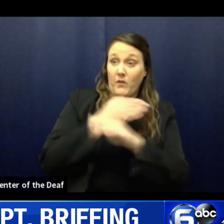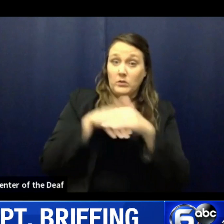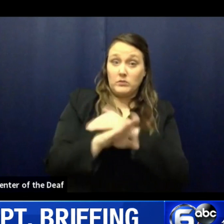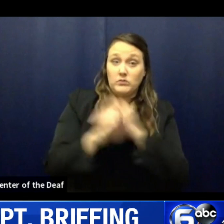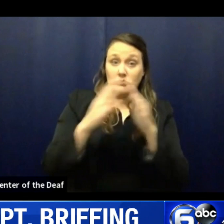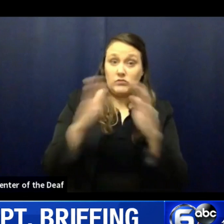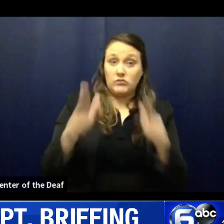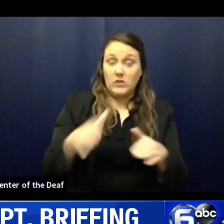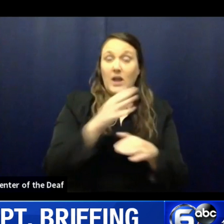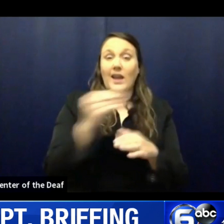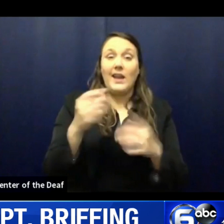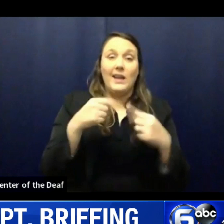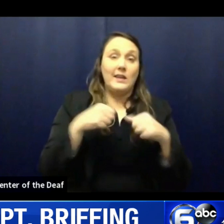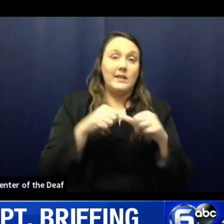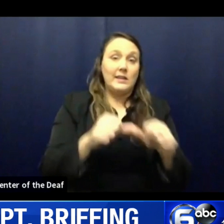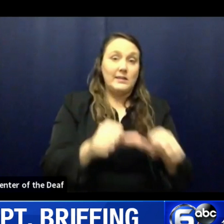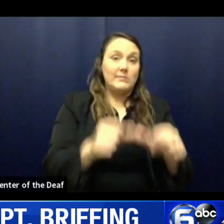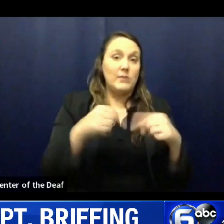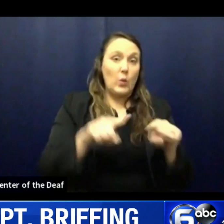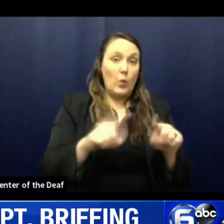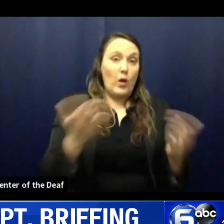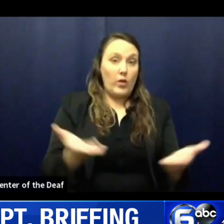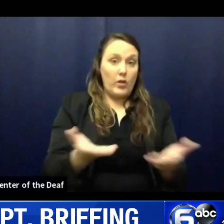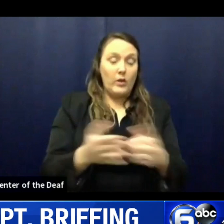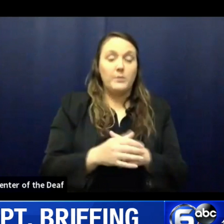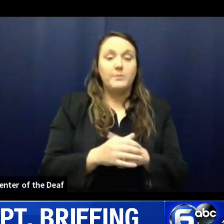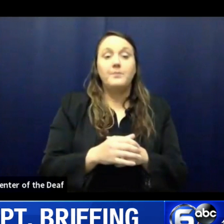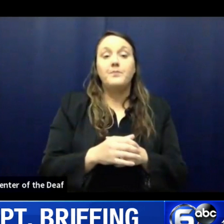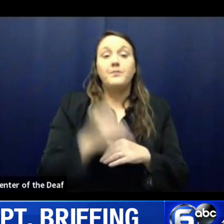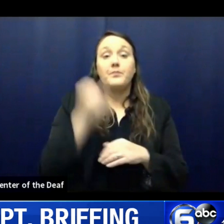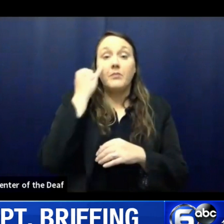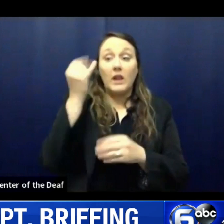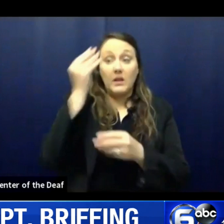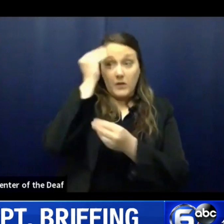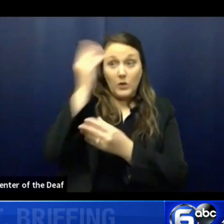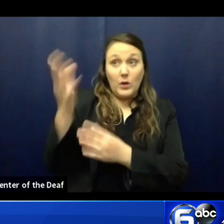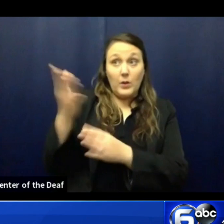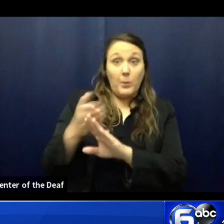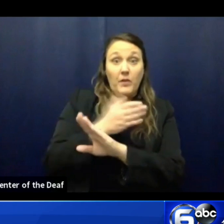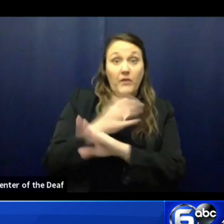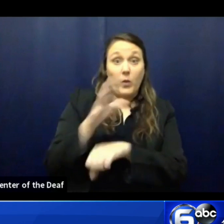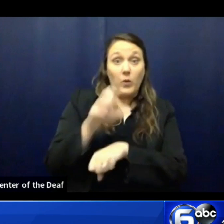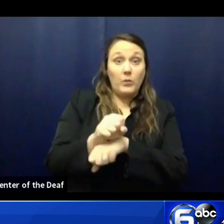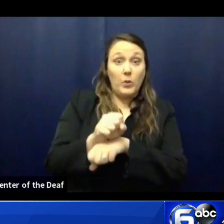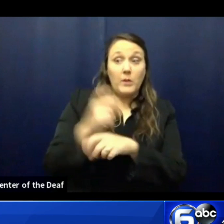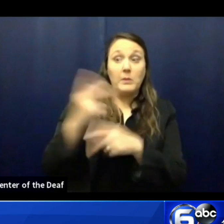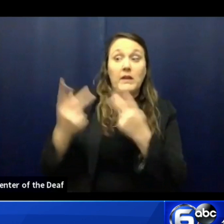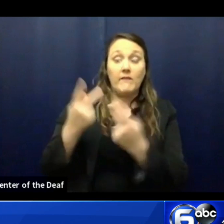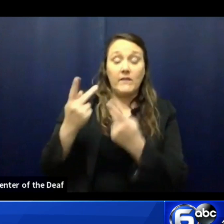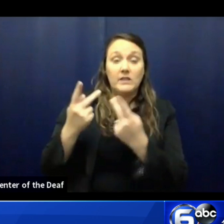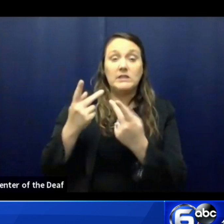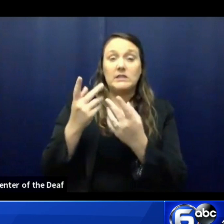AT THE SERVICE PROVIDER TO WEAR A MASK BEFORE ENTERING YOUR HOME ENTERING THE ENTIRETY